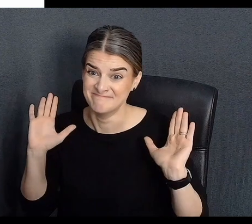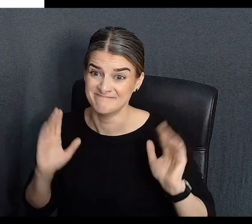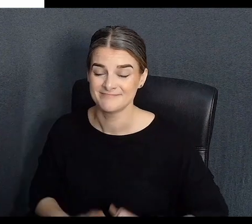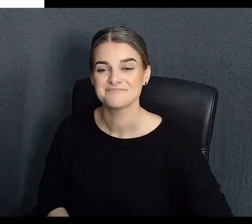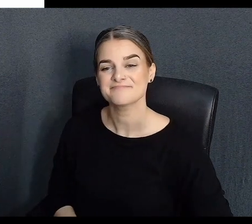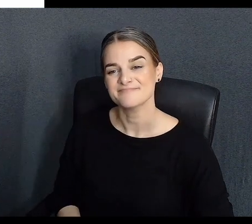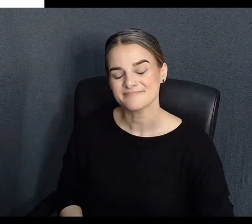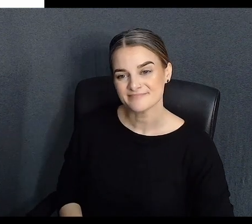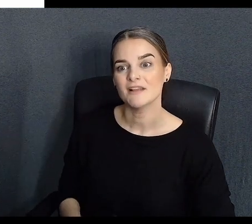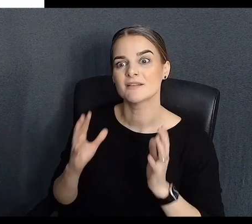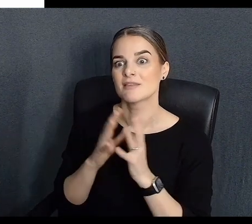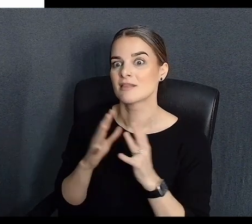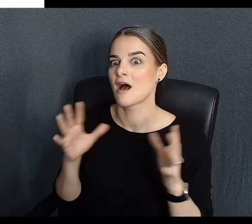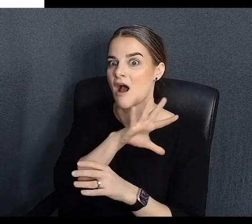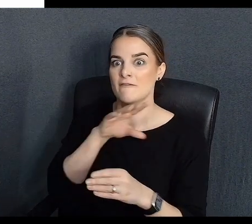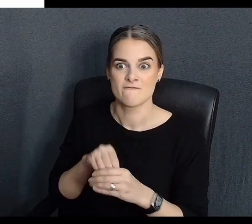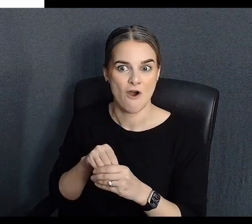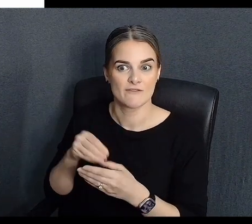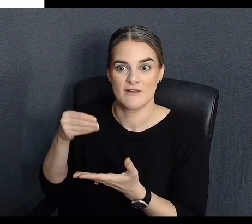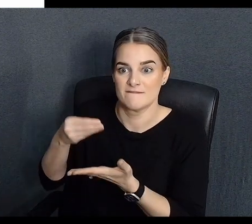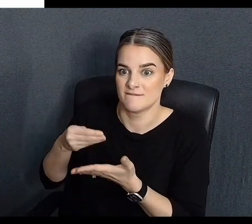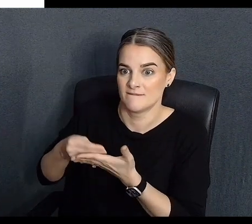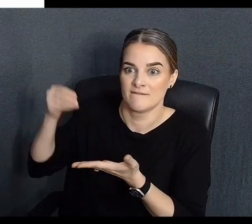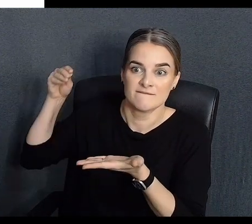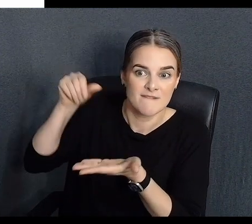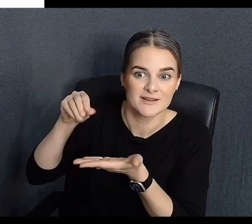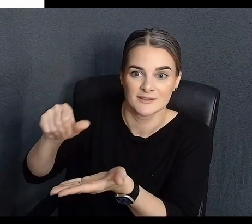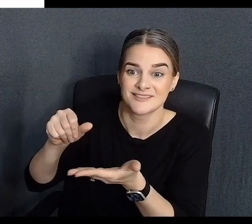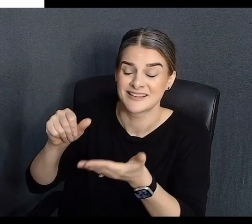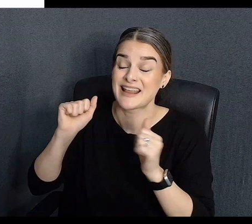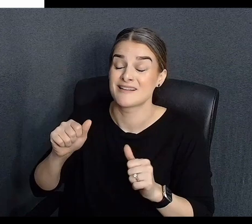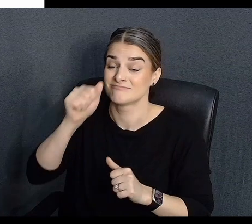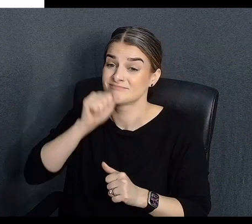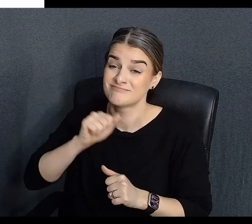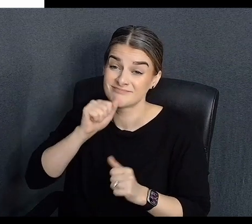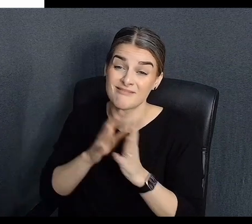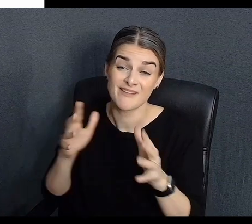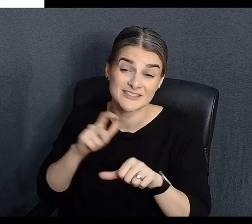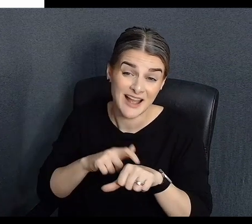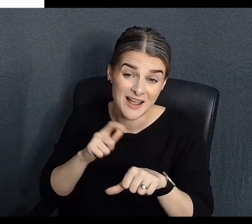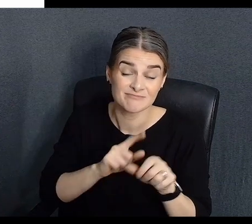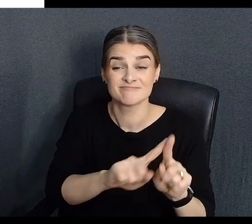and it can be a timely process in a lot of cases. And especially with the insurance world,